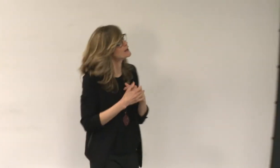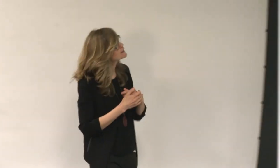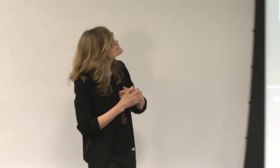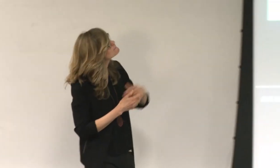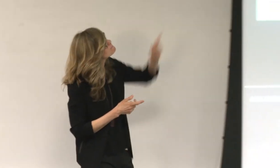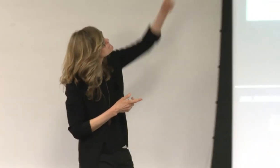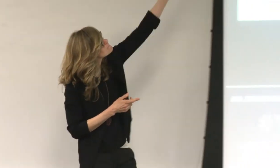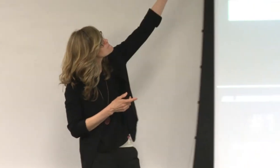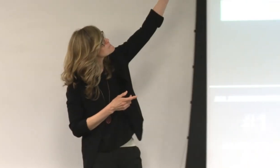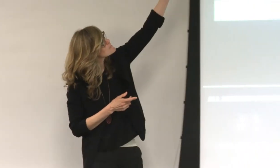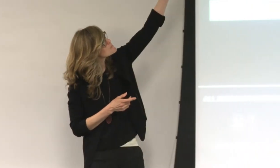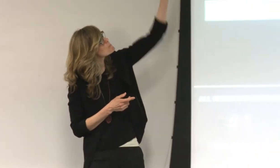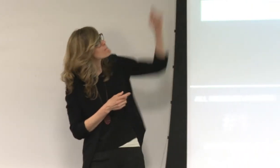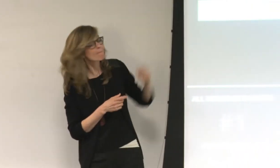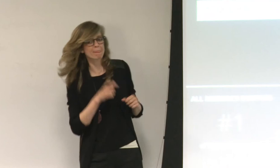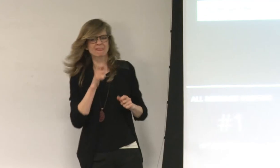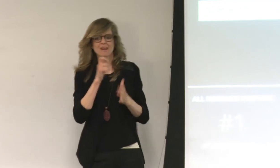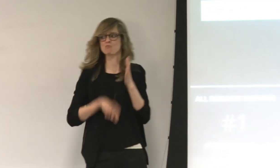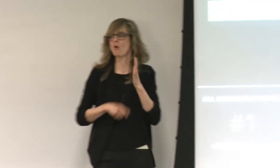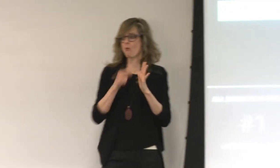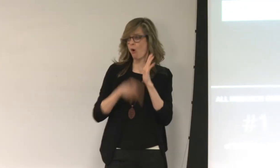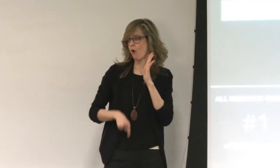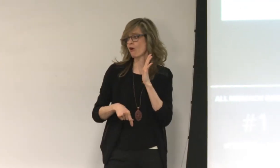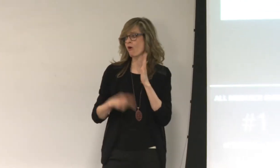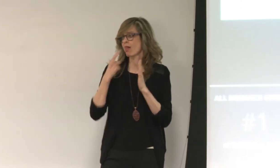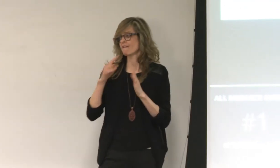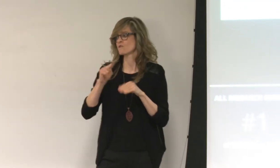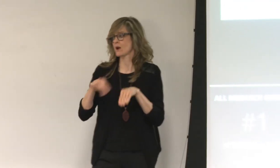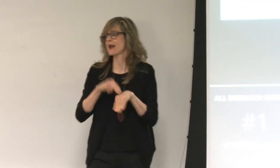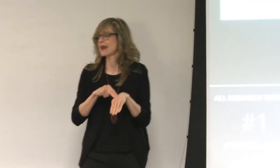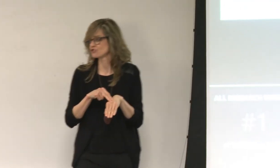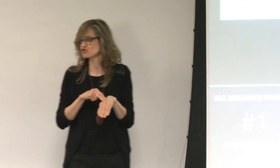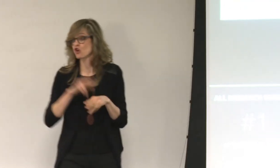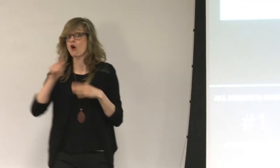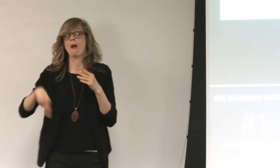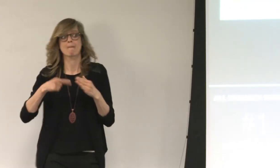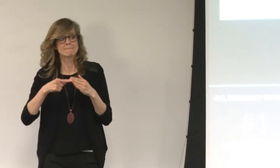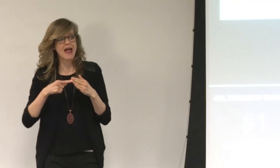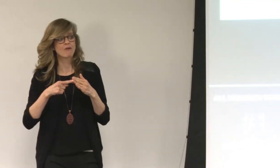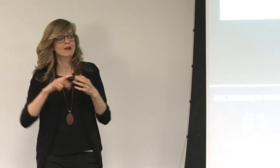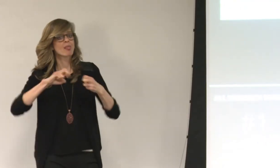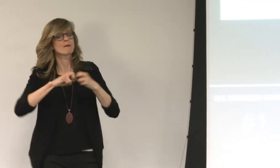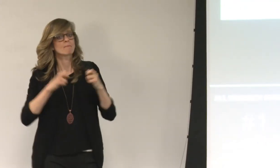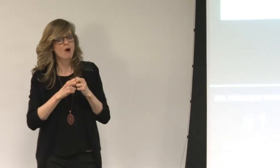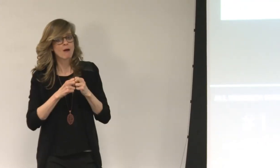SO, THE IMPORTANT THING IS THAT I WROTE AN ARTICLE FOR "NATURE"